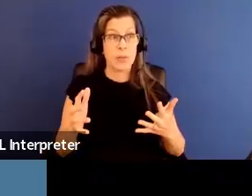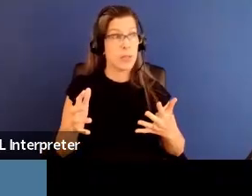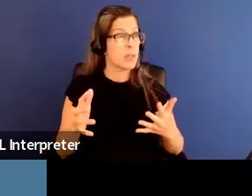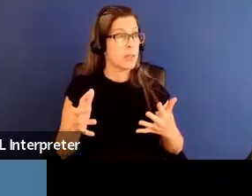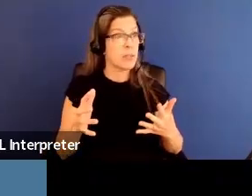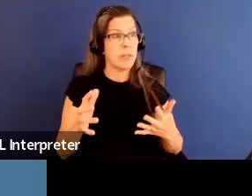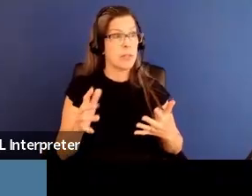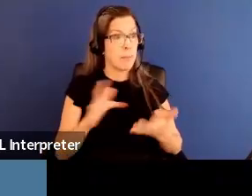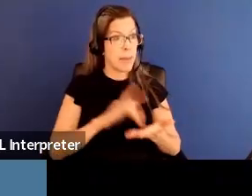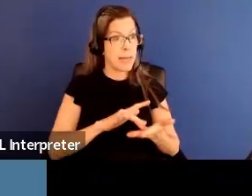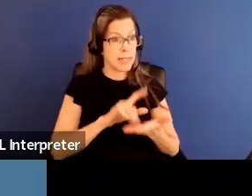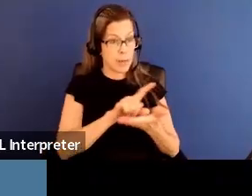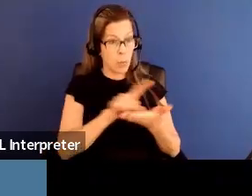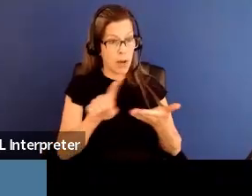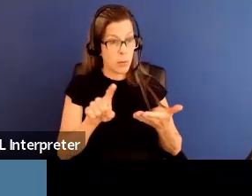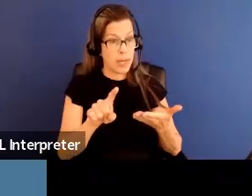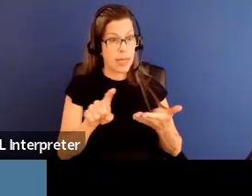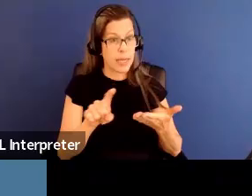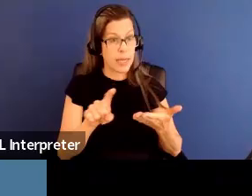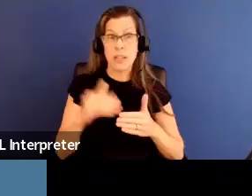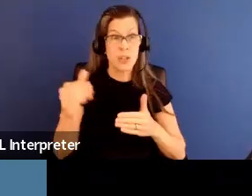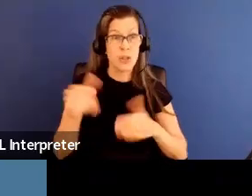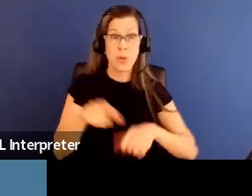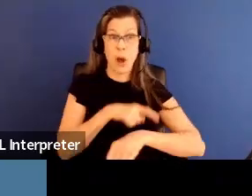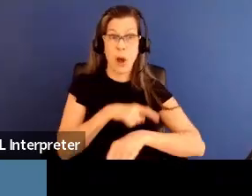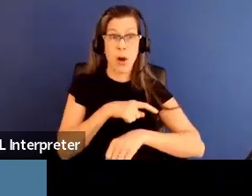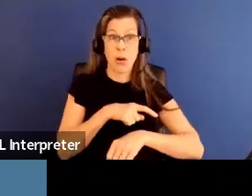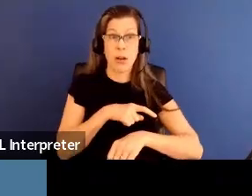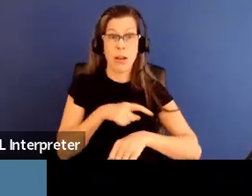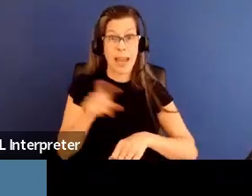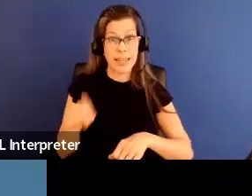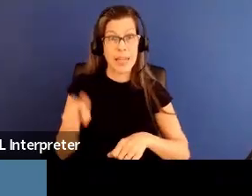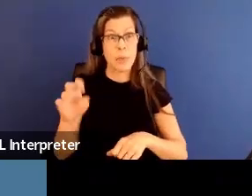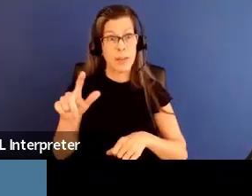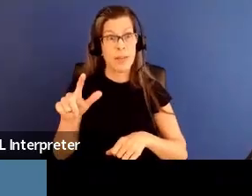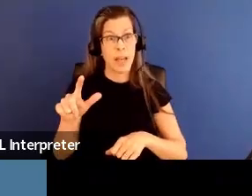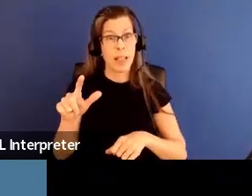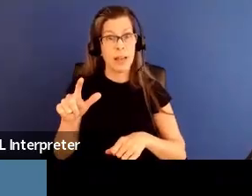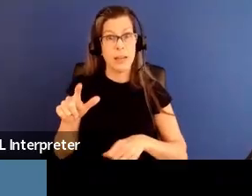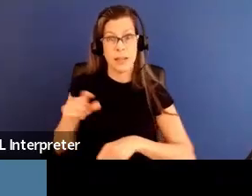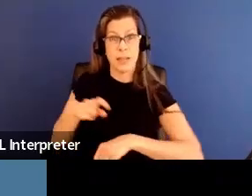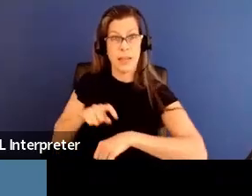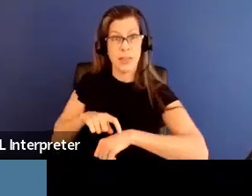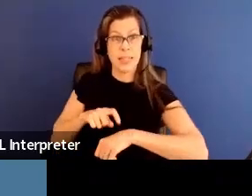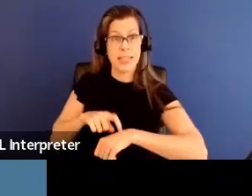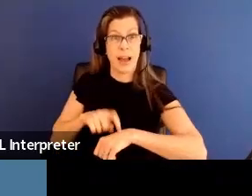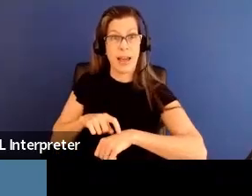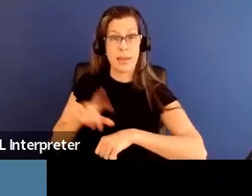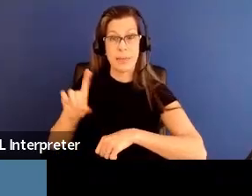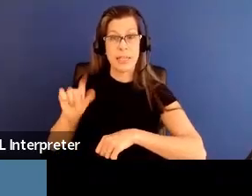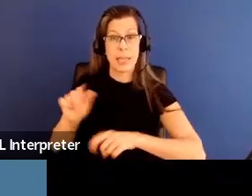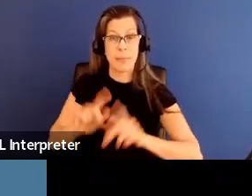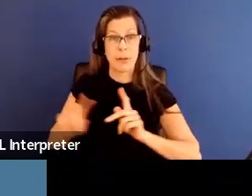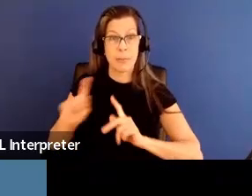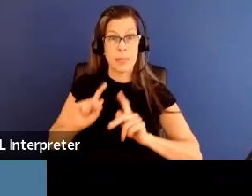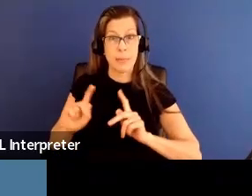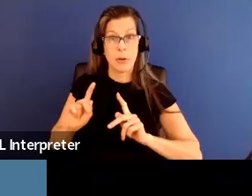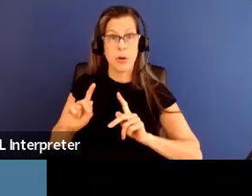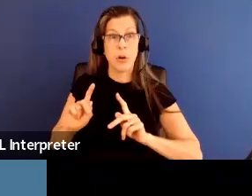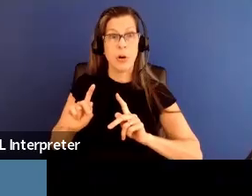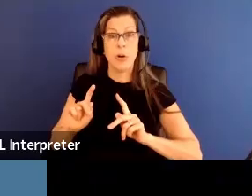set of time between that can be really impactful